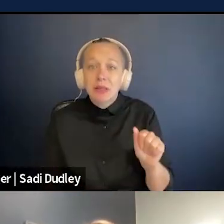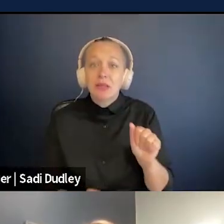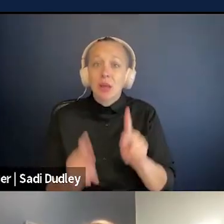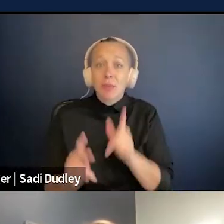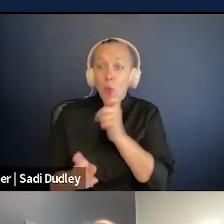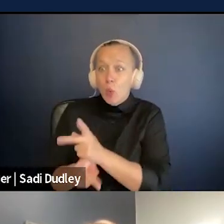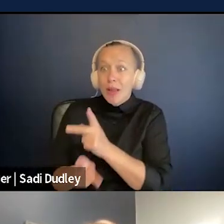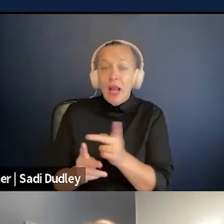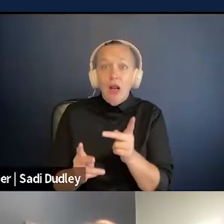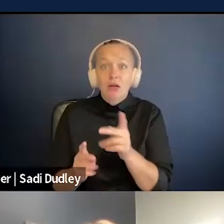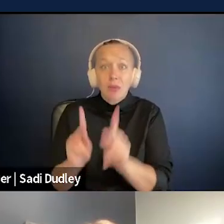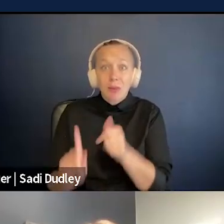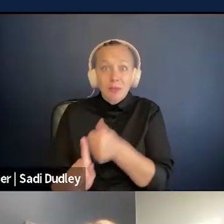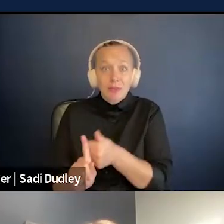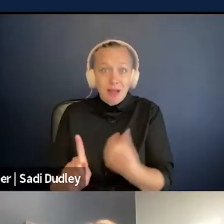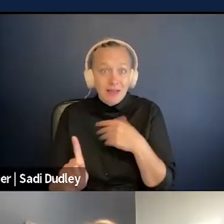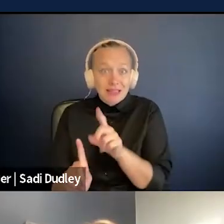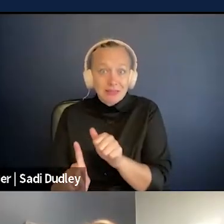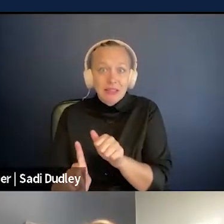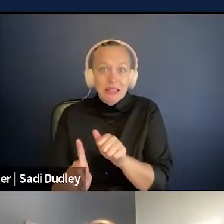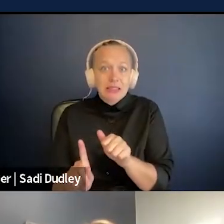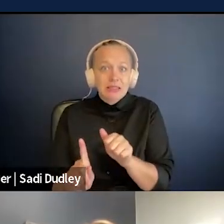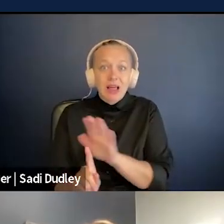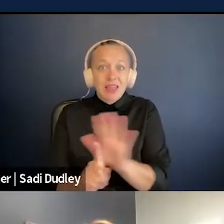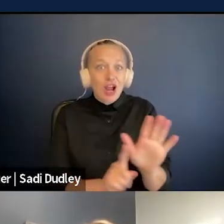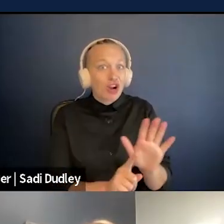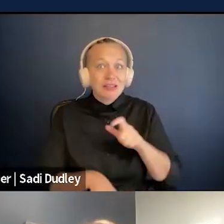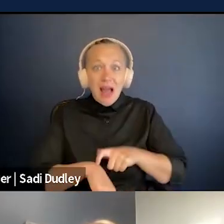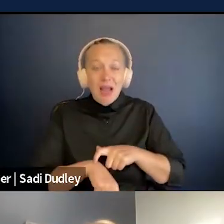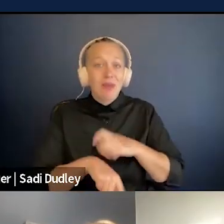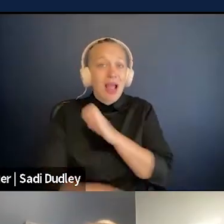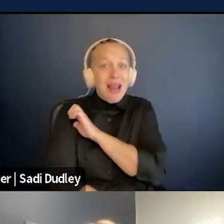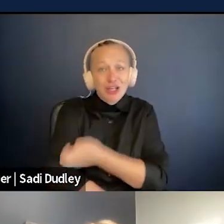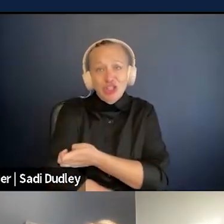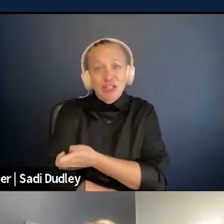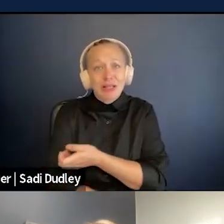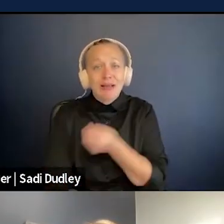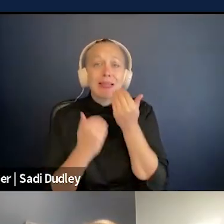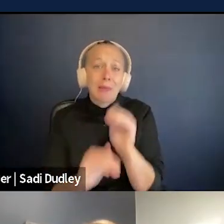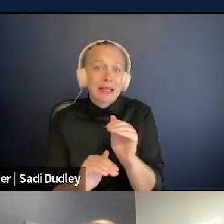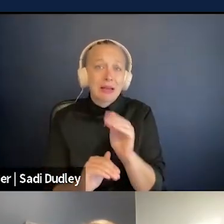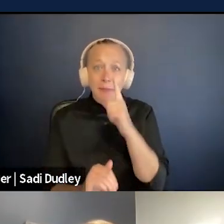don't have the same level of time and energy to devote to. advocating outside of their own home, because, like we saw.